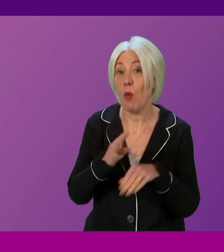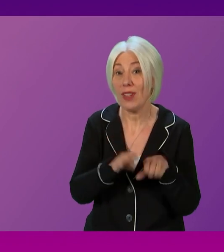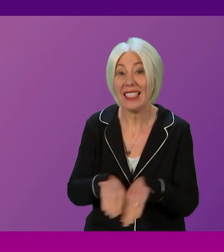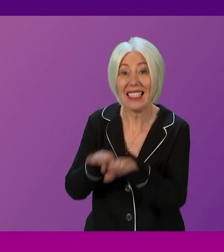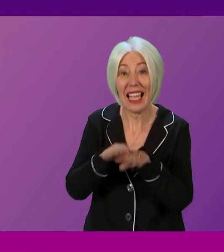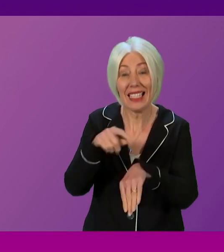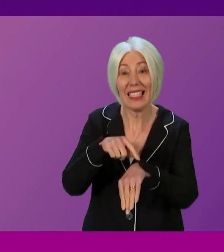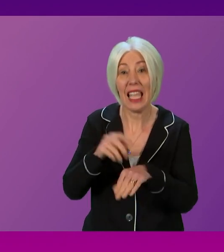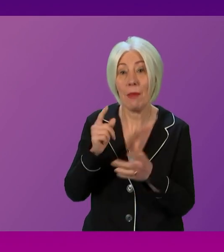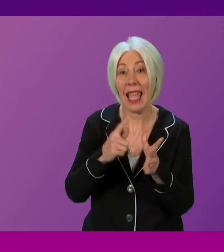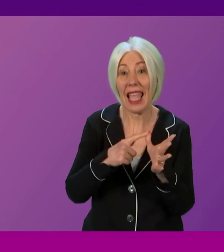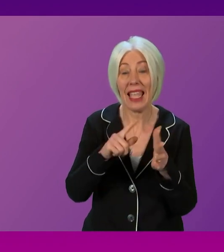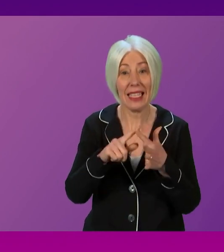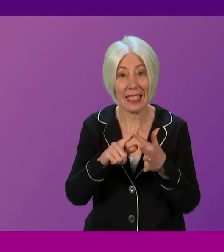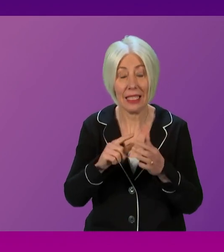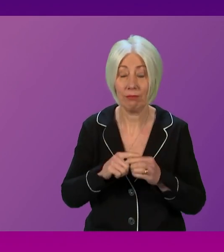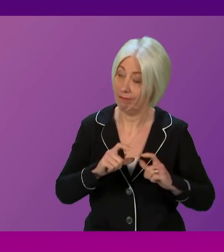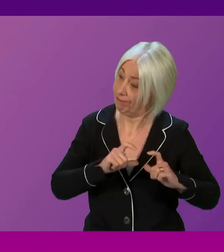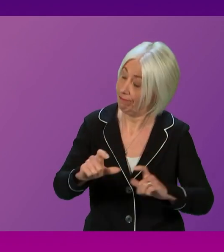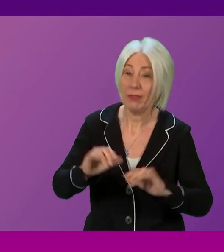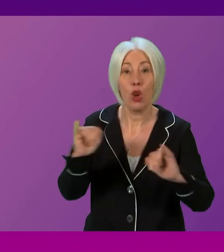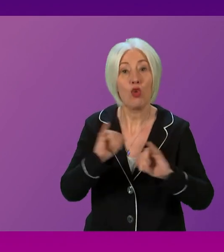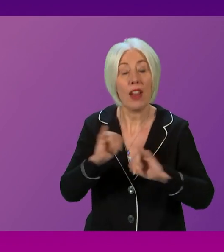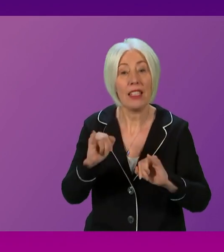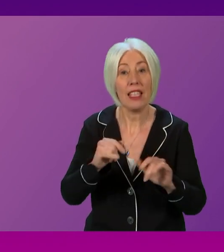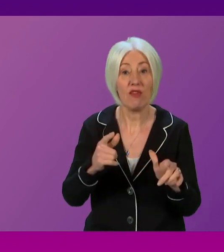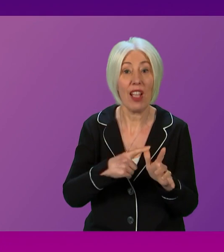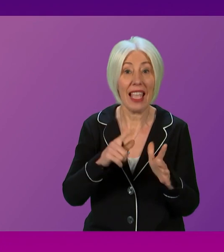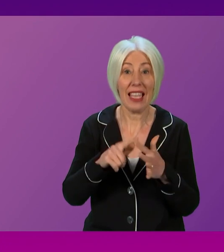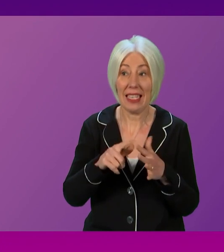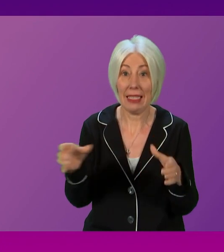emergency. There is a continuing crisis in Scotland’s accident and emergency departments,